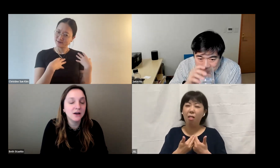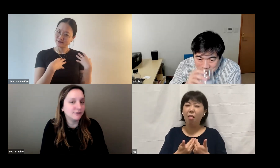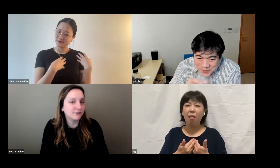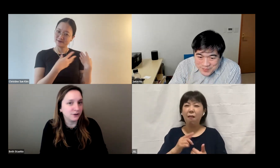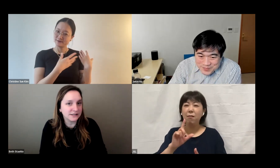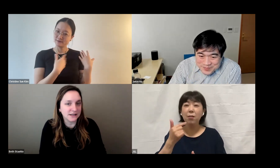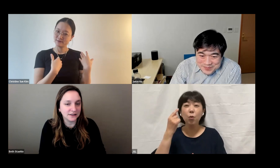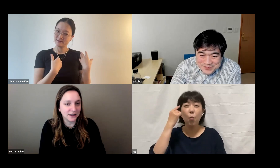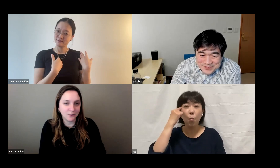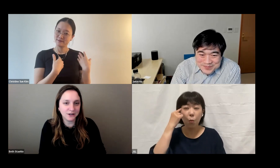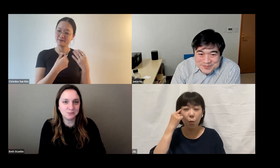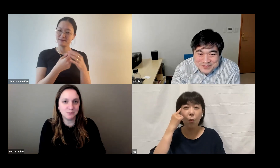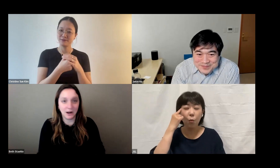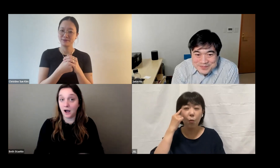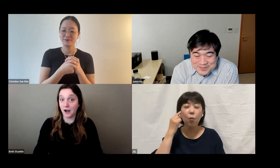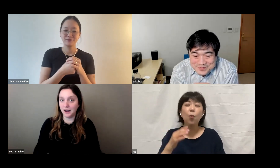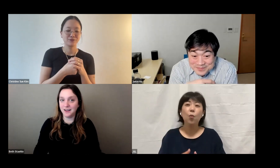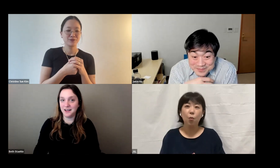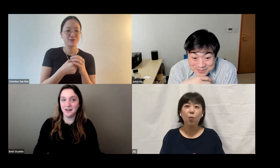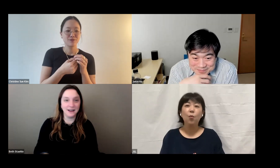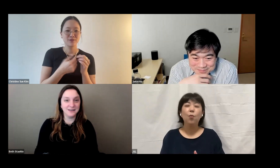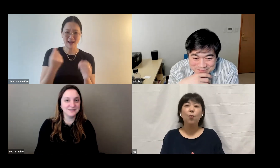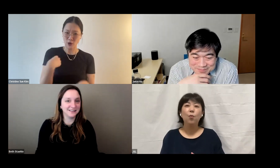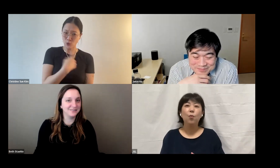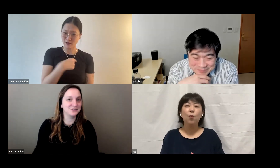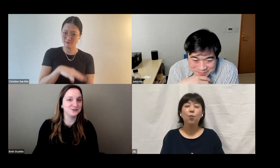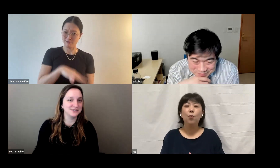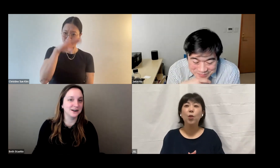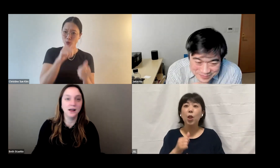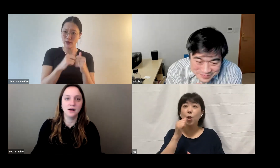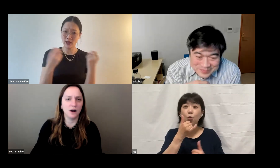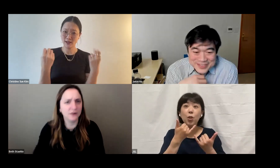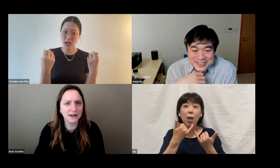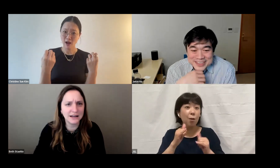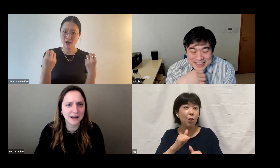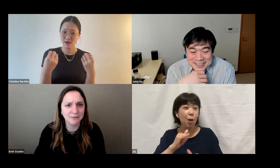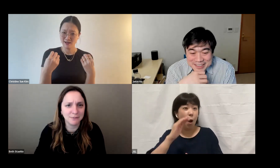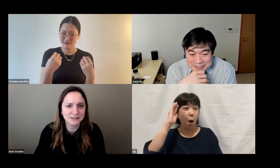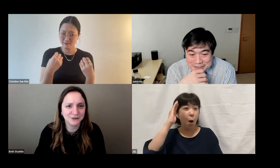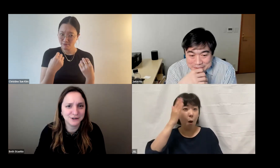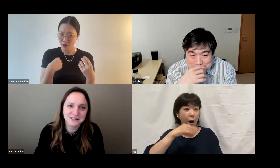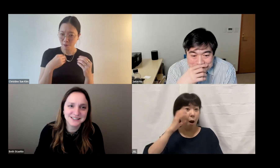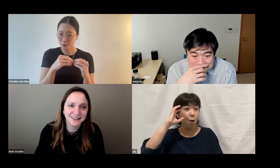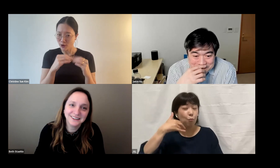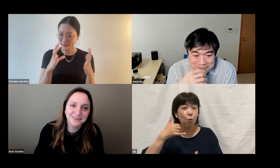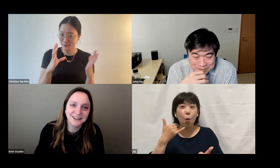for knowing sign language, but I a native sign language user are not getting compliments for using sign language.